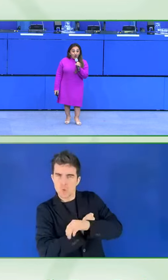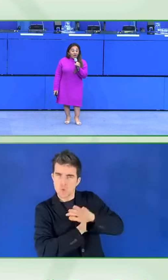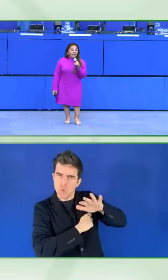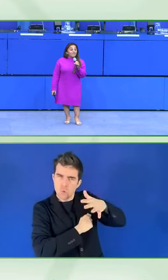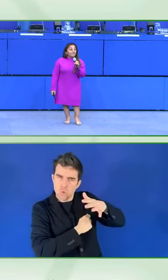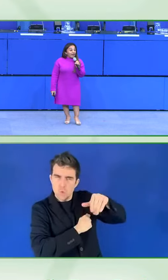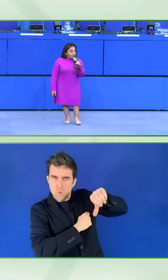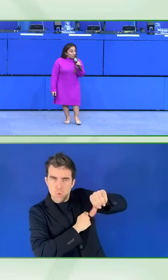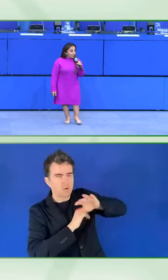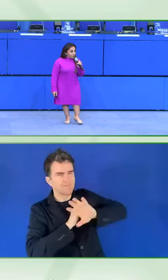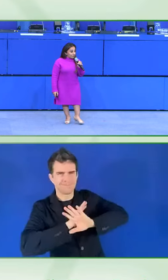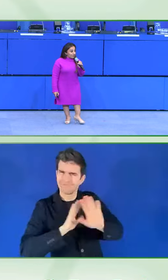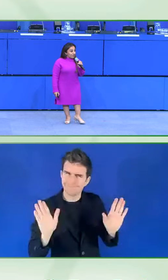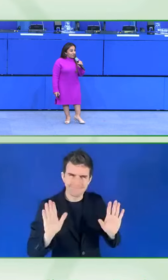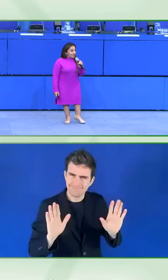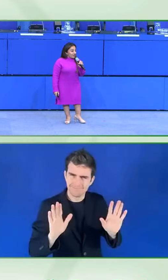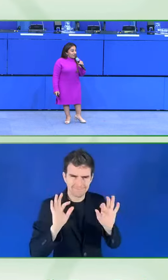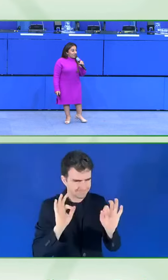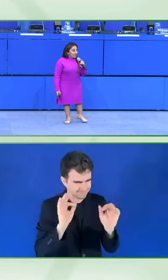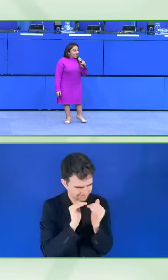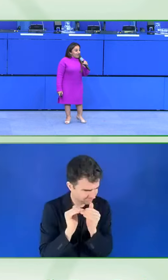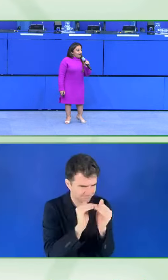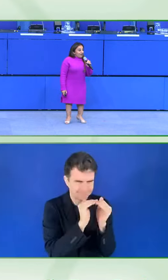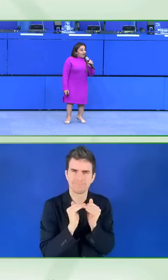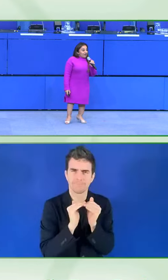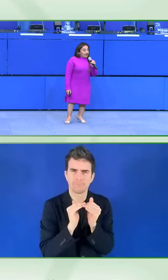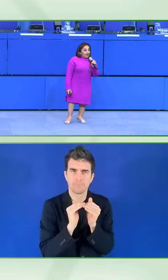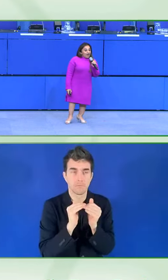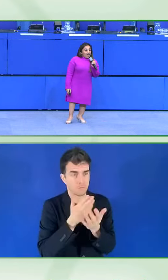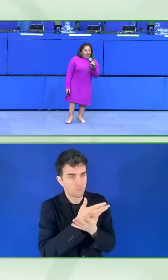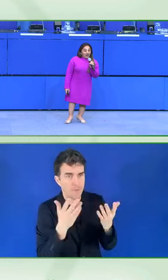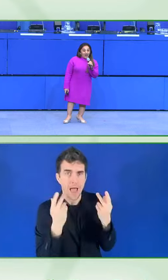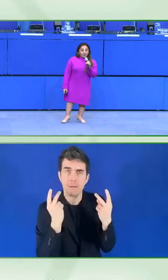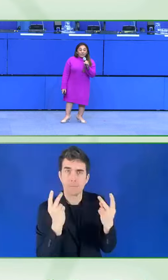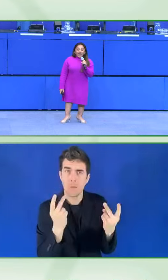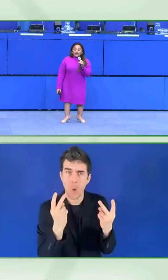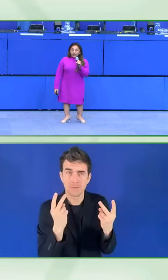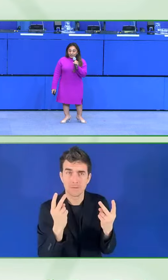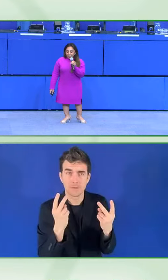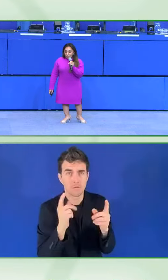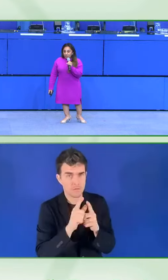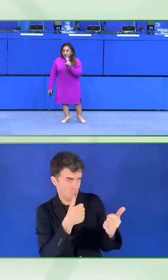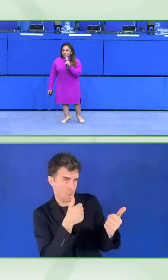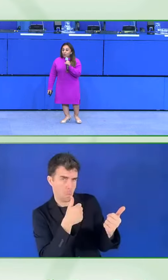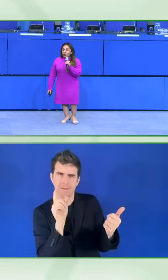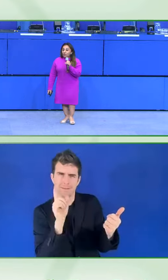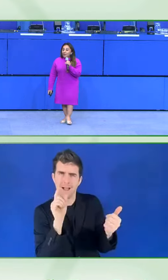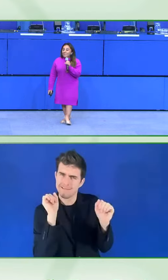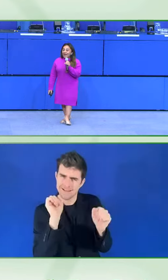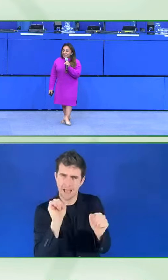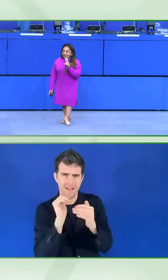With everything that you are doing, with all of the amazing innovations you are creating,